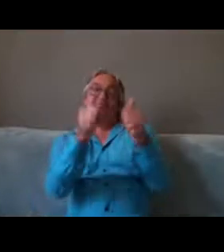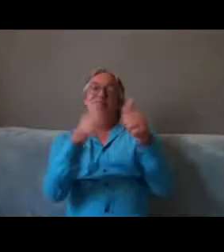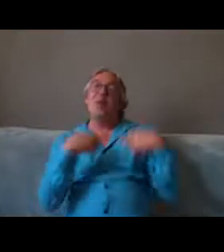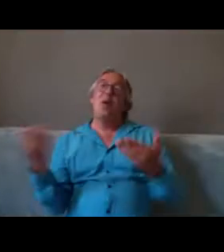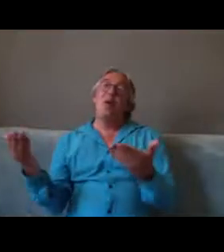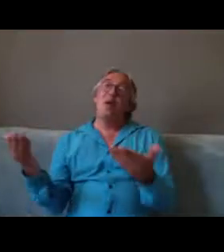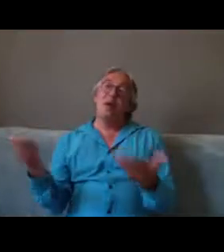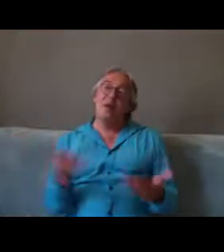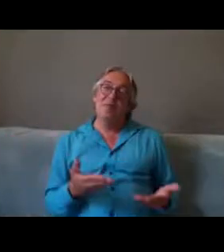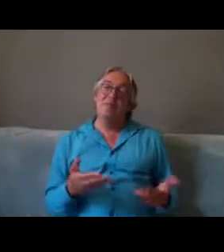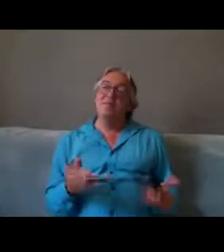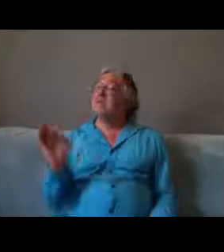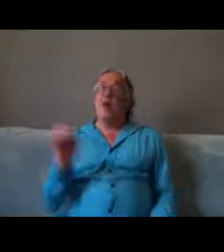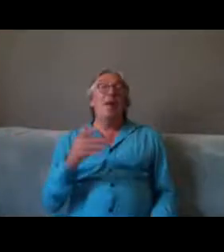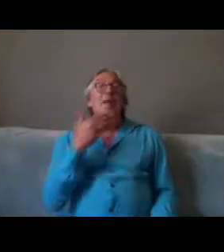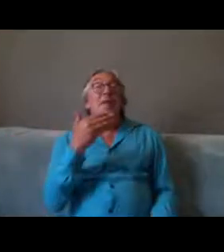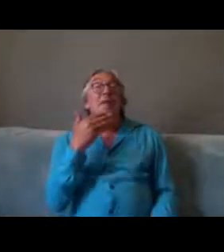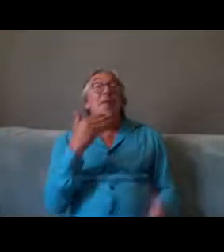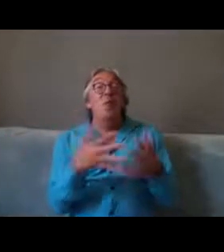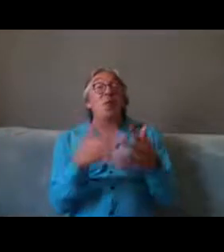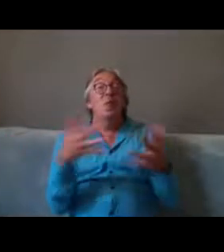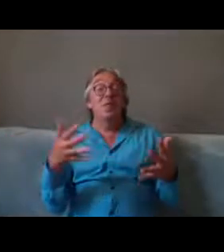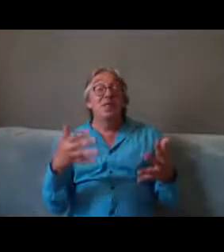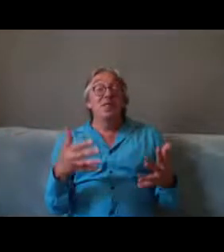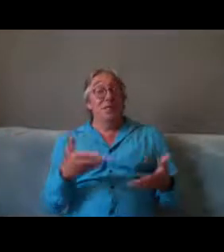that were participating in Erasmus+ at large.